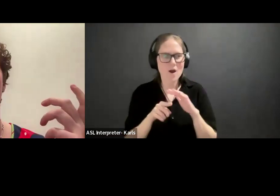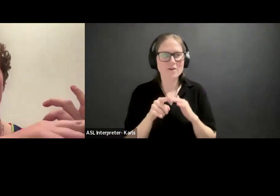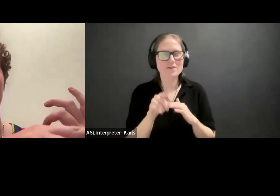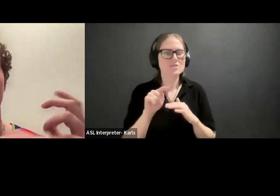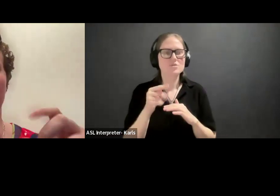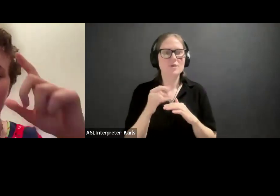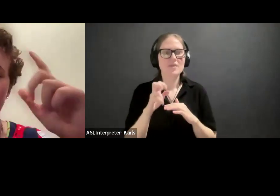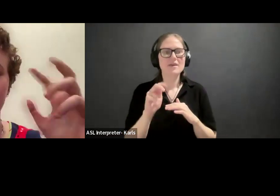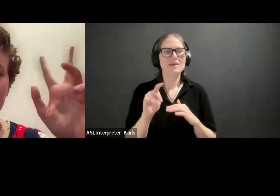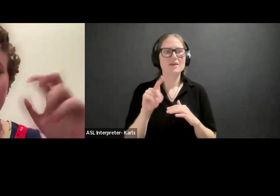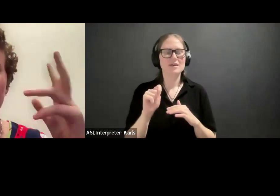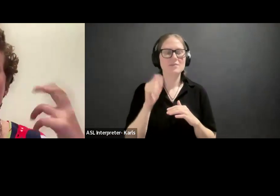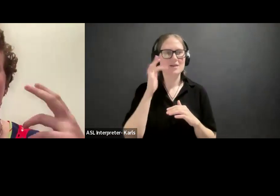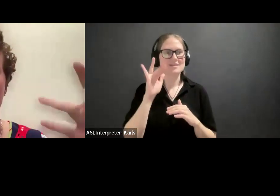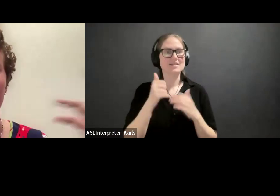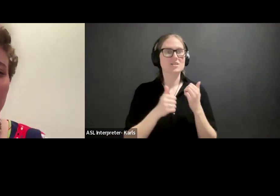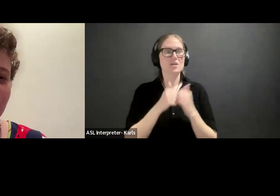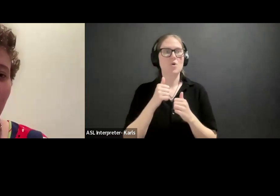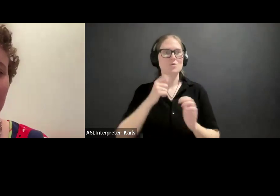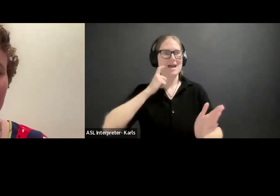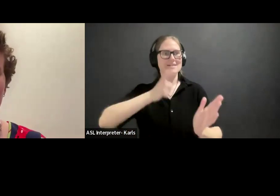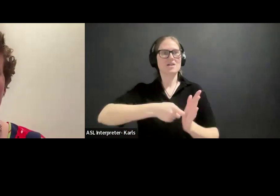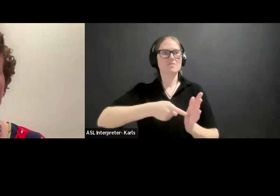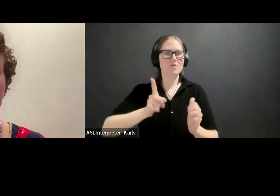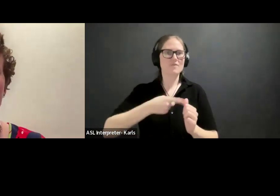Um, and, like, kind of identifiable first line of the poem.